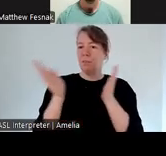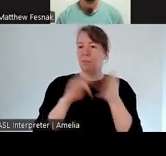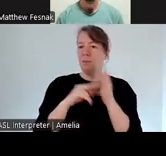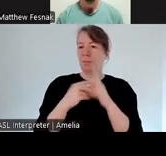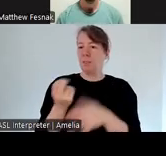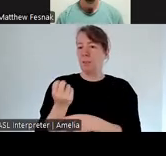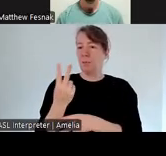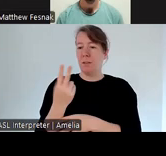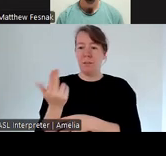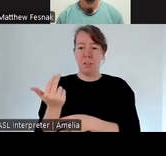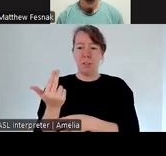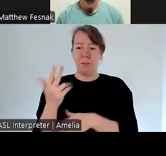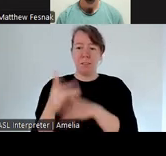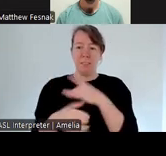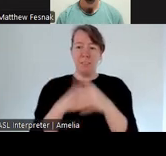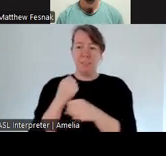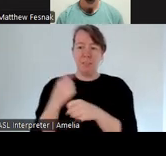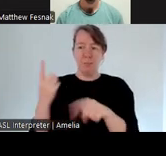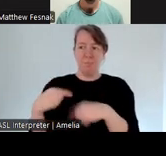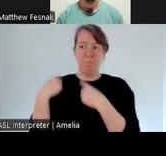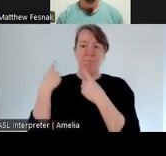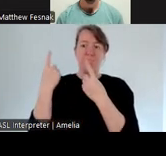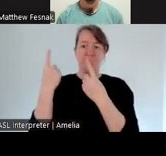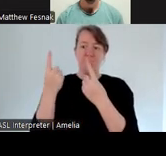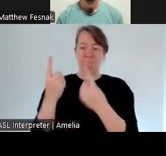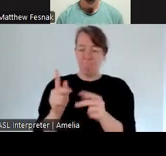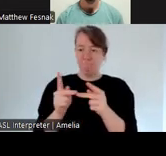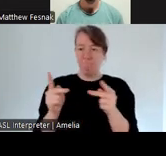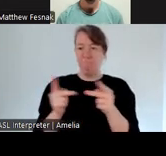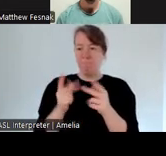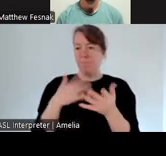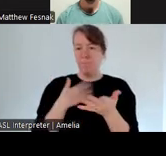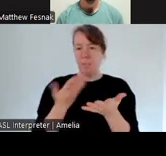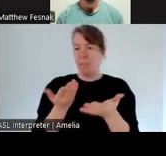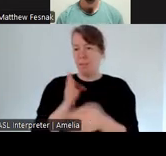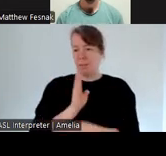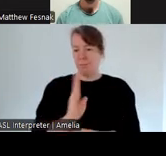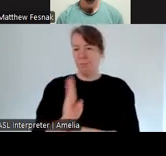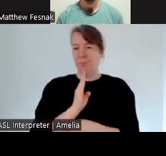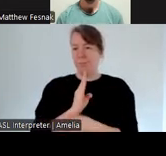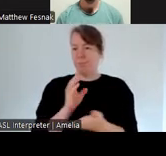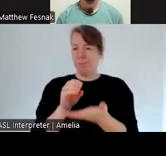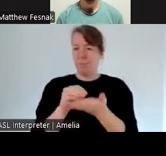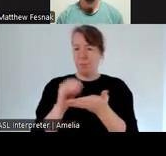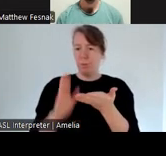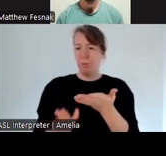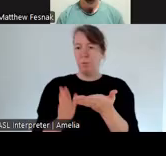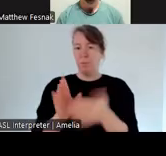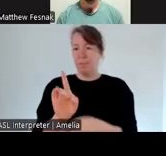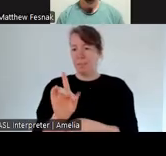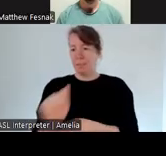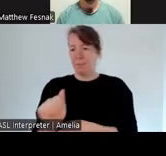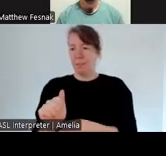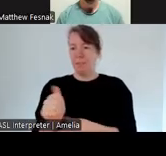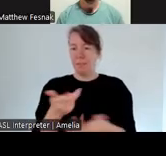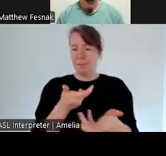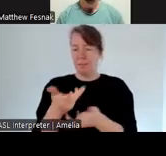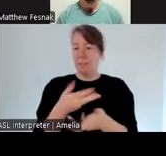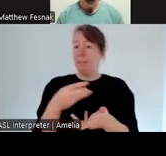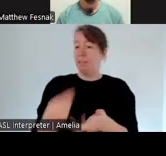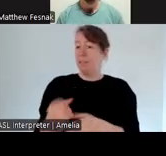Um. So in this position I work directly with students with disabilities. Um. And then I work with instructors and, you know,